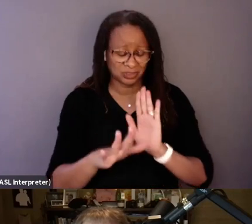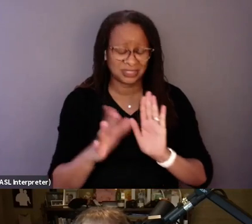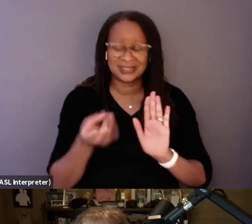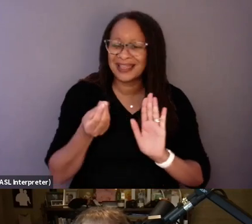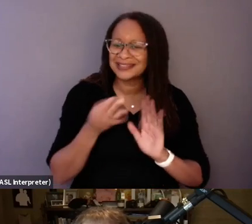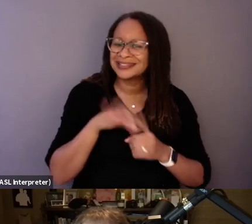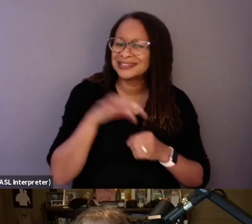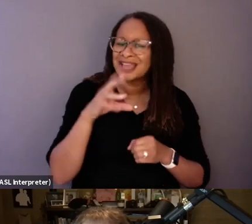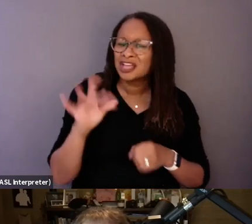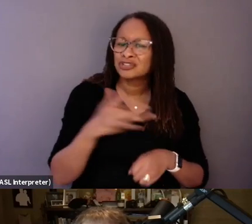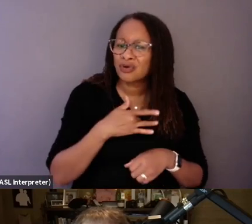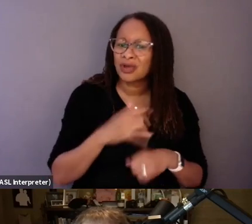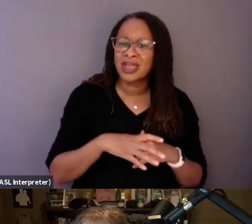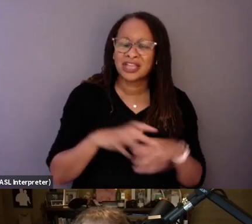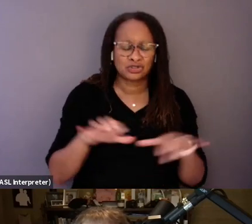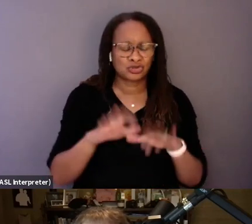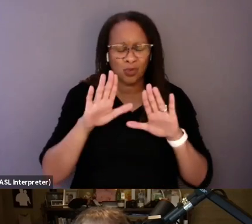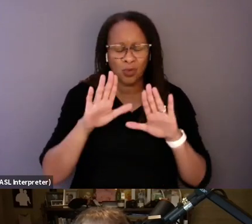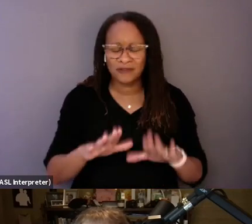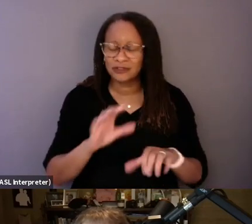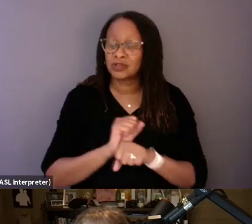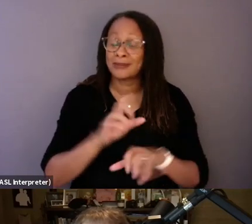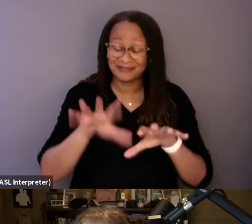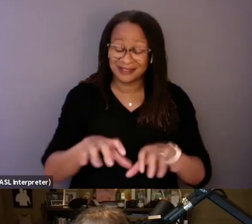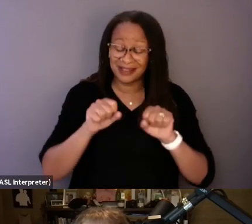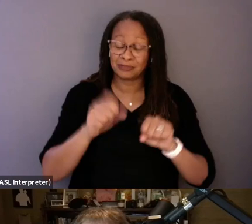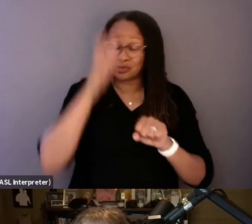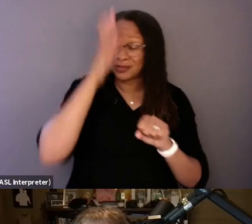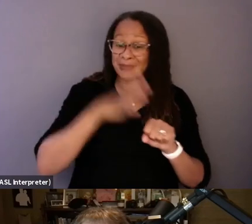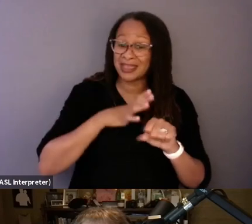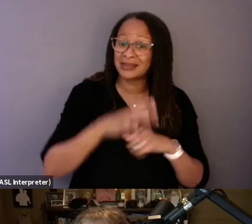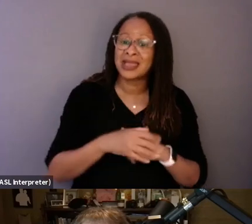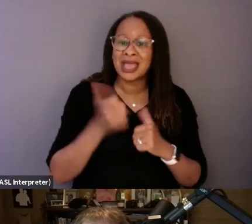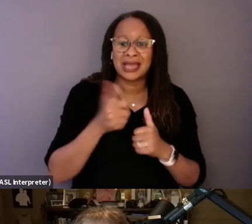You do such a great job of capturing the man and capturing anybody in any film is obviously such